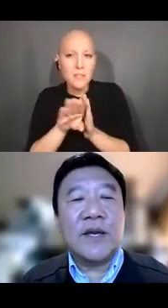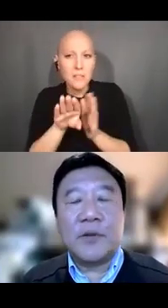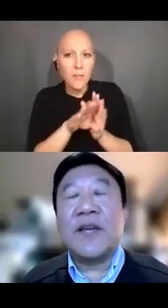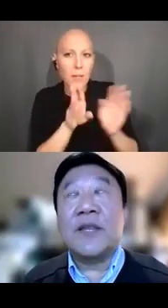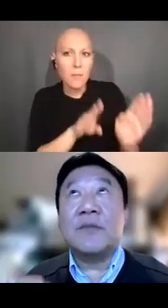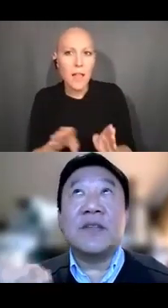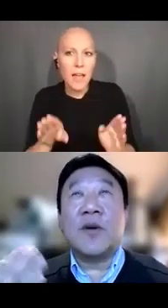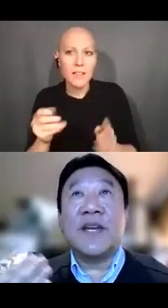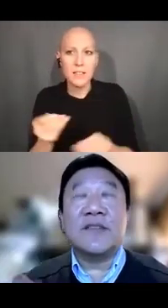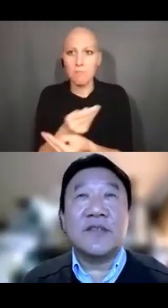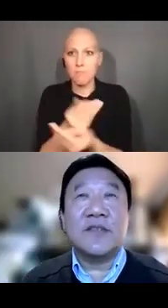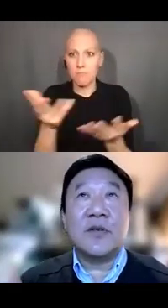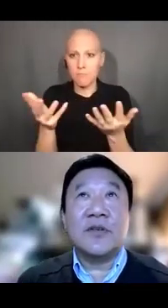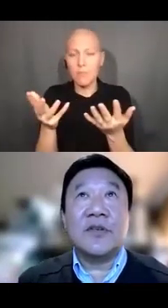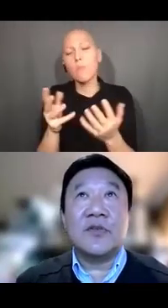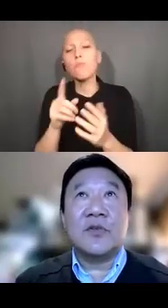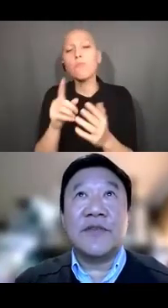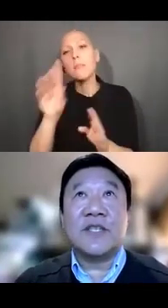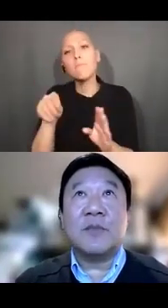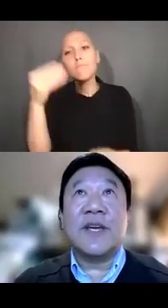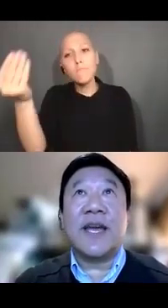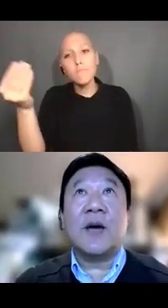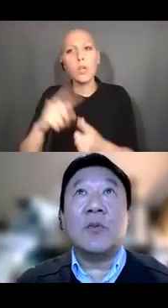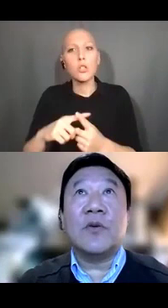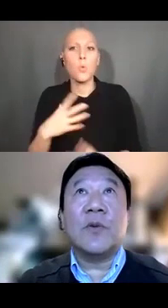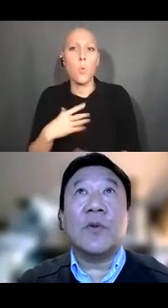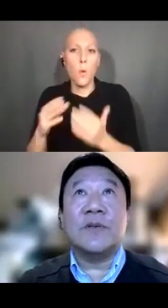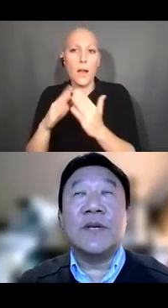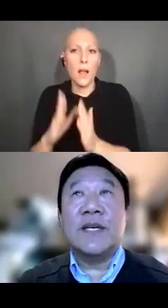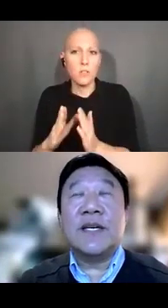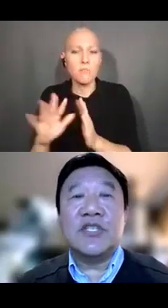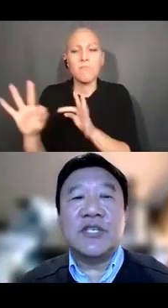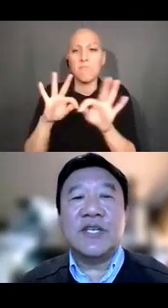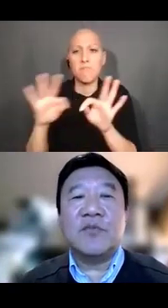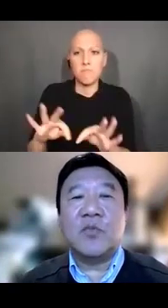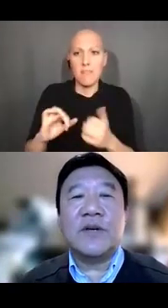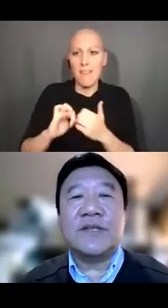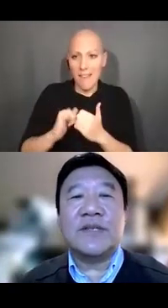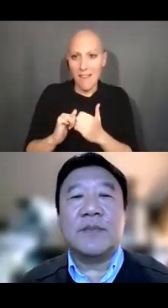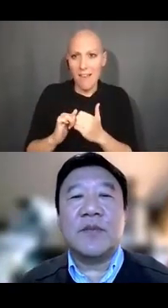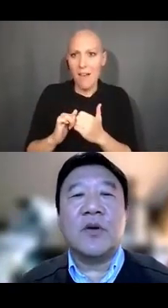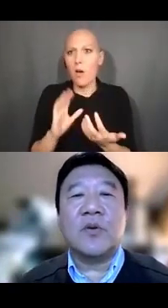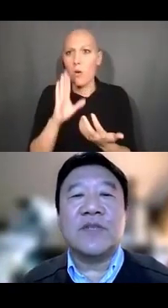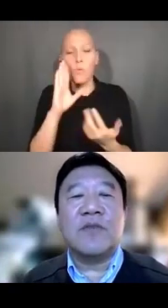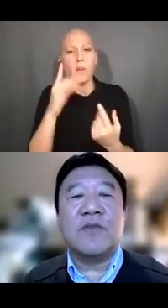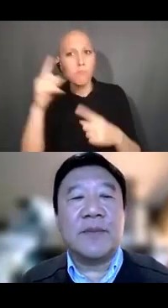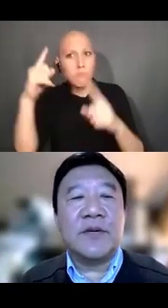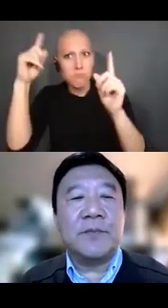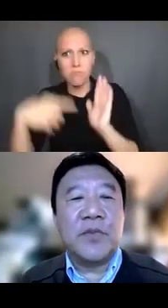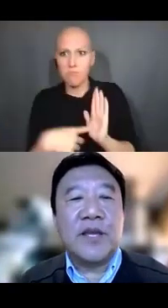provide them to the White House to sort of explain how we're going to achieve what is on the goals of the memo.